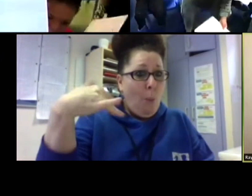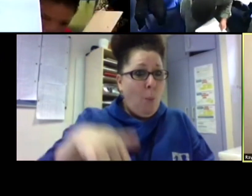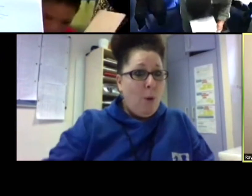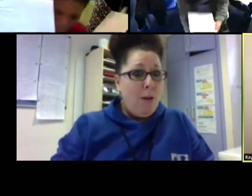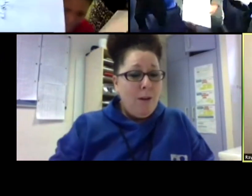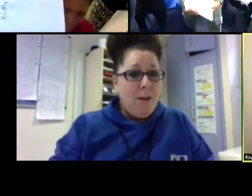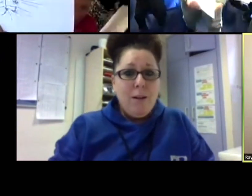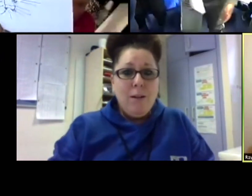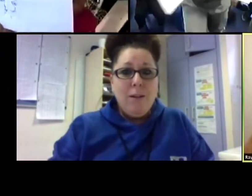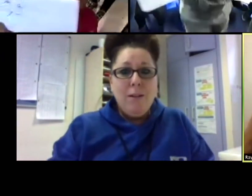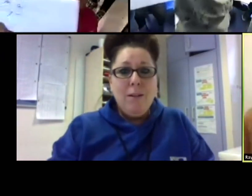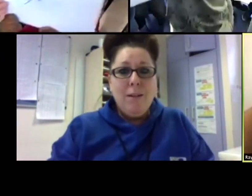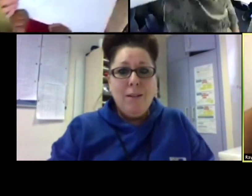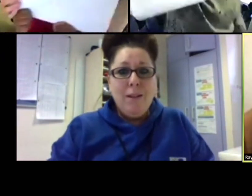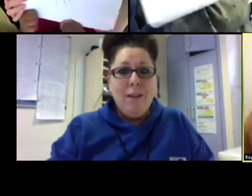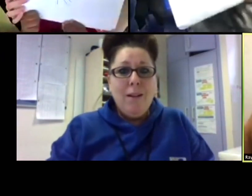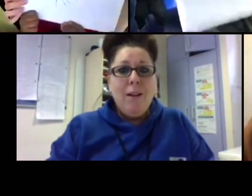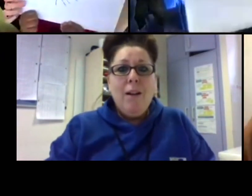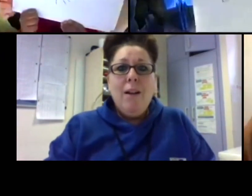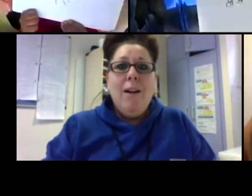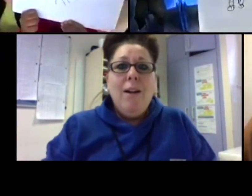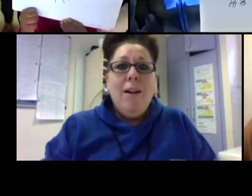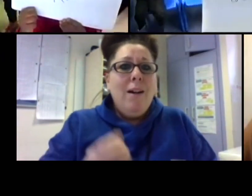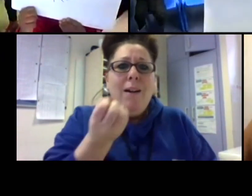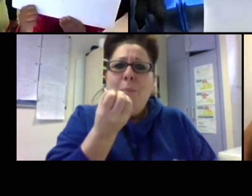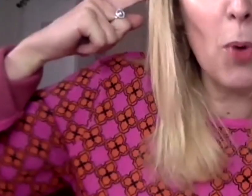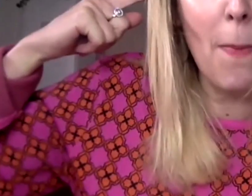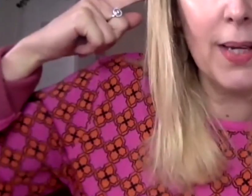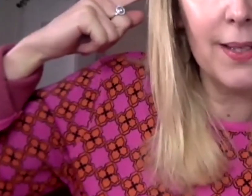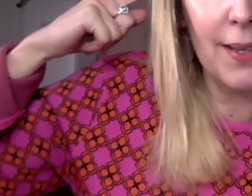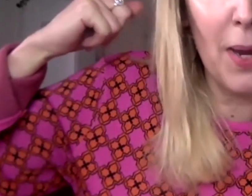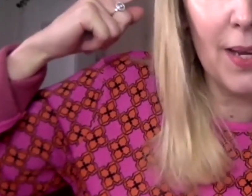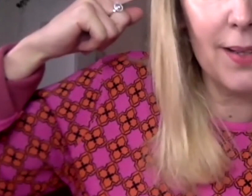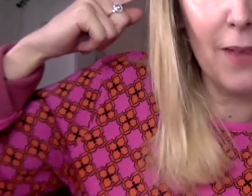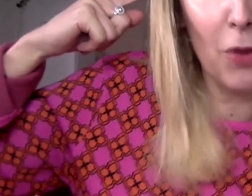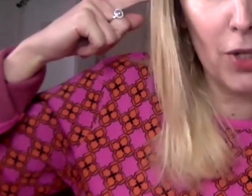To even know what these little robot mice in my ears, I have a three-year-old